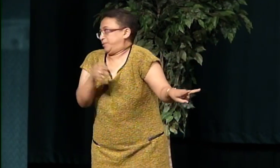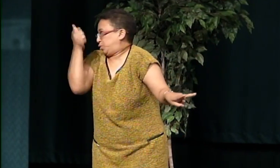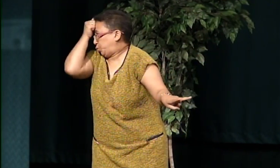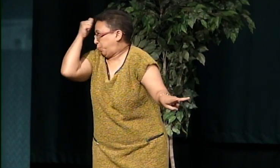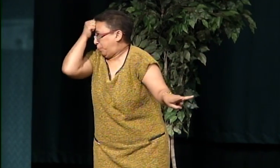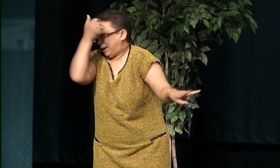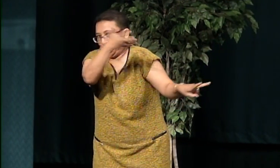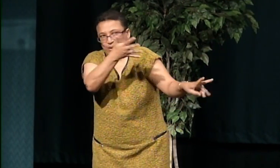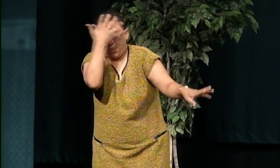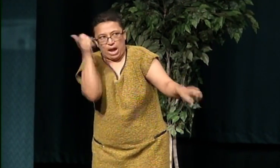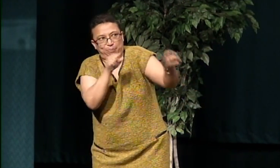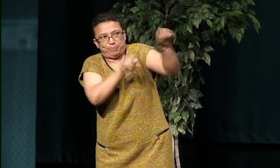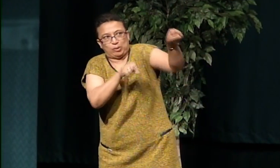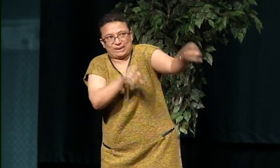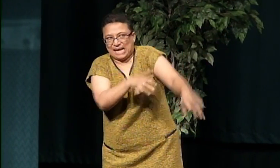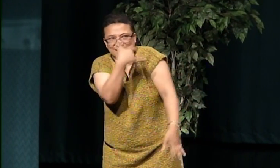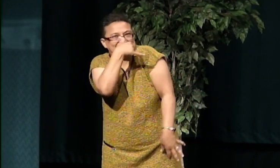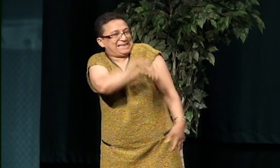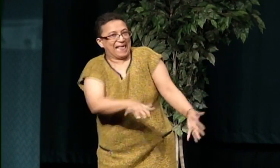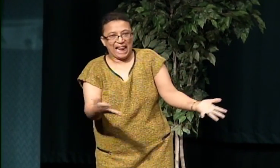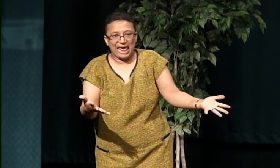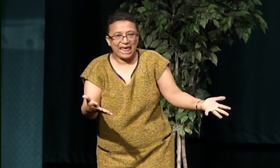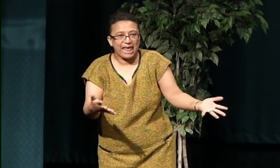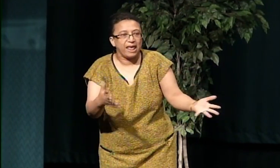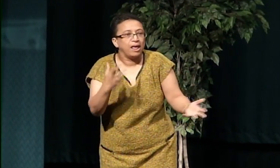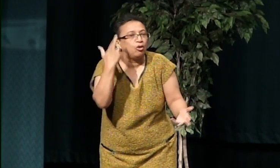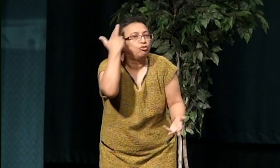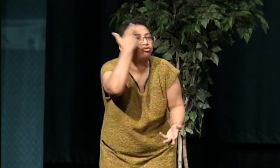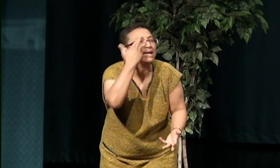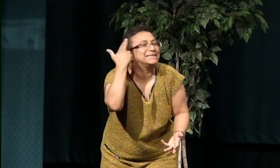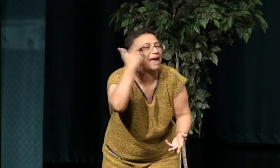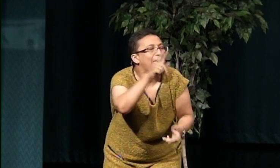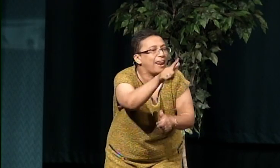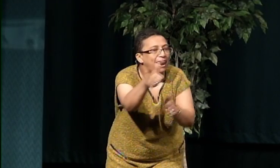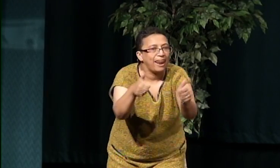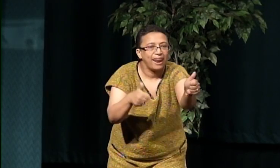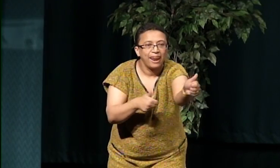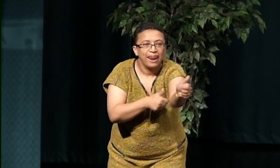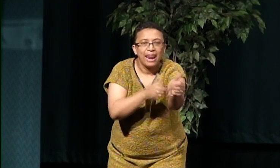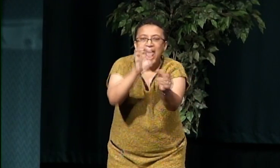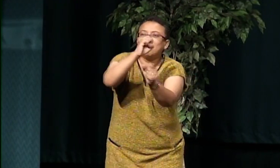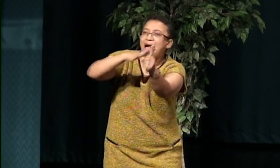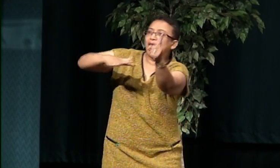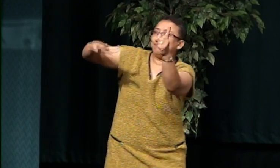Sometimes people look at the protests that are happening throughout the world